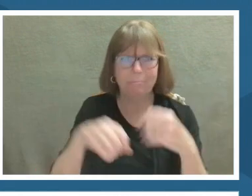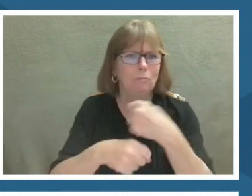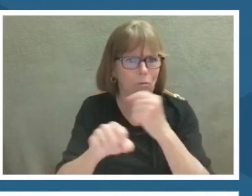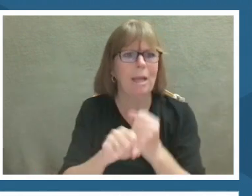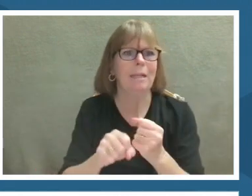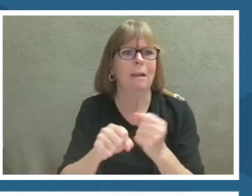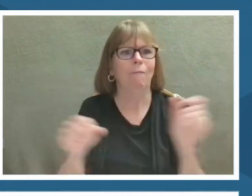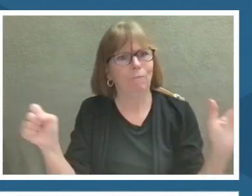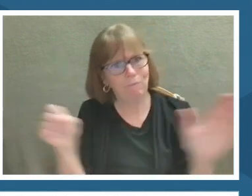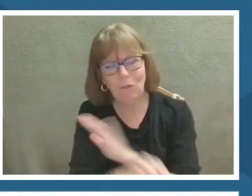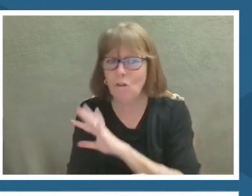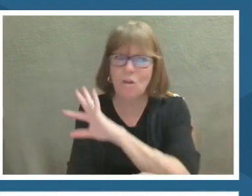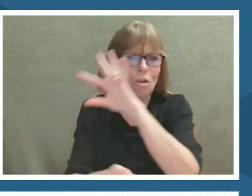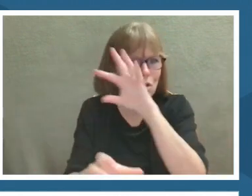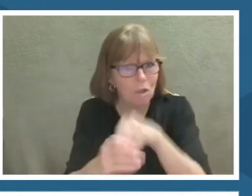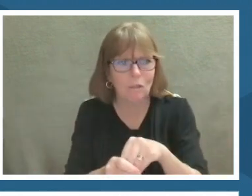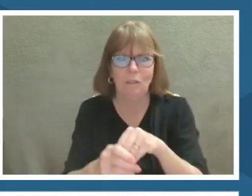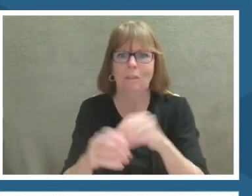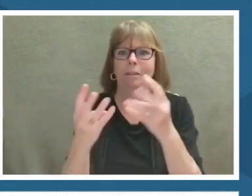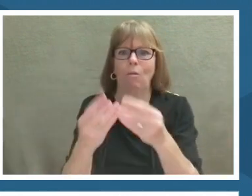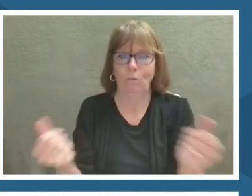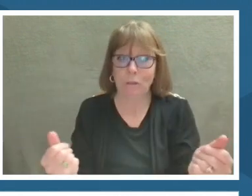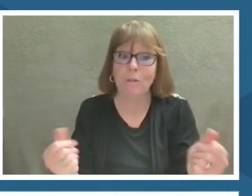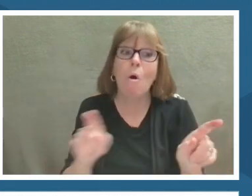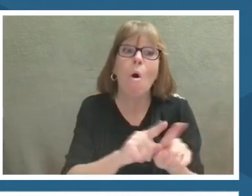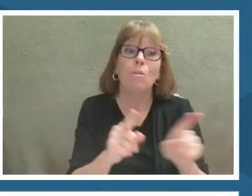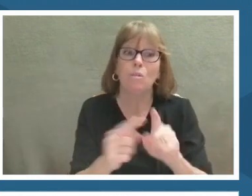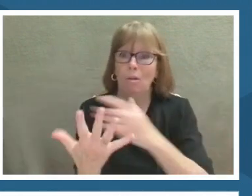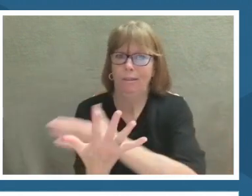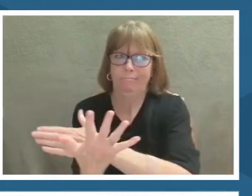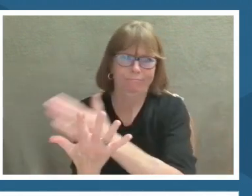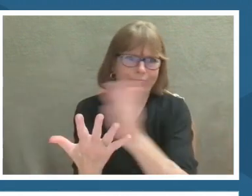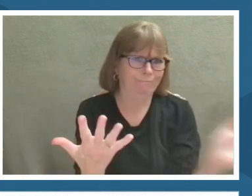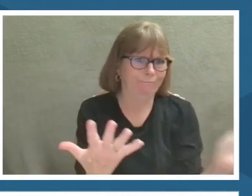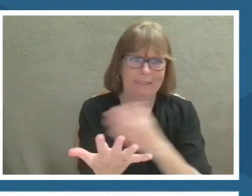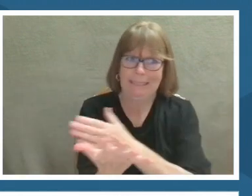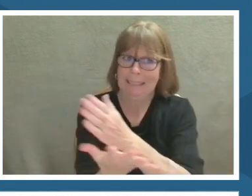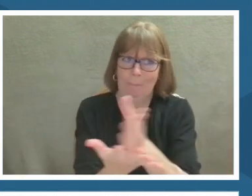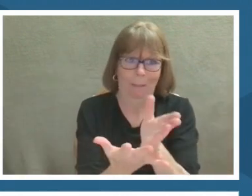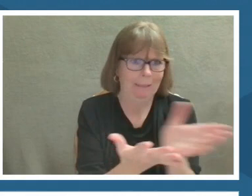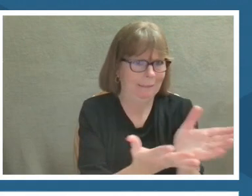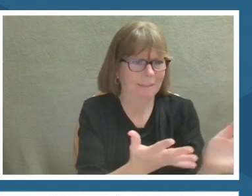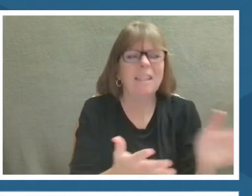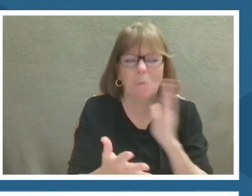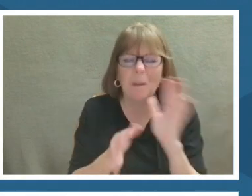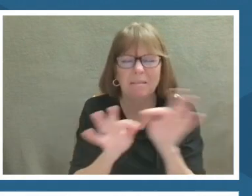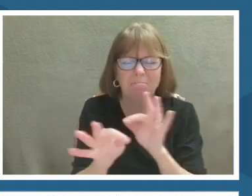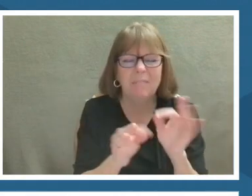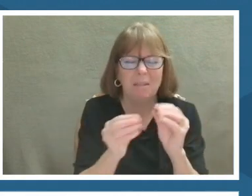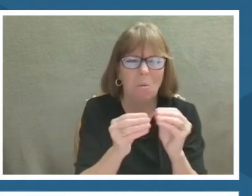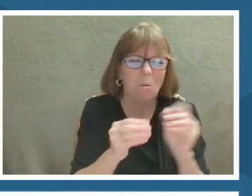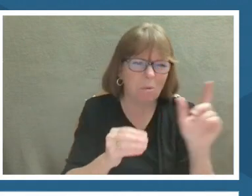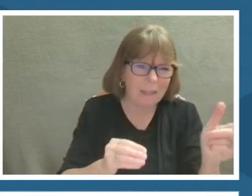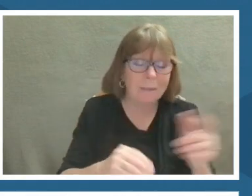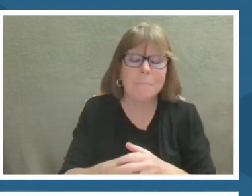it's transdisciplinary and that means and we'll talk to you later about what that means it is